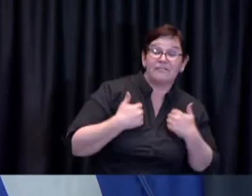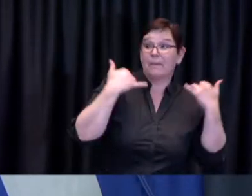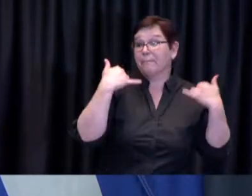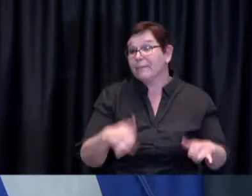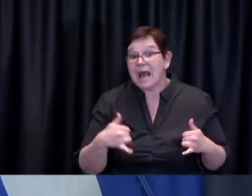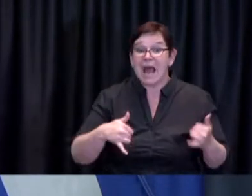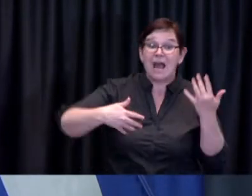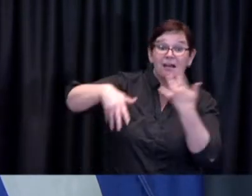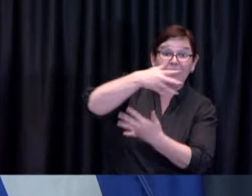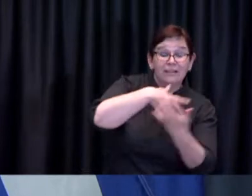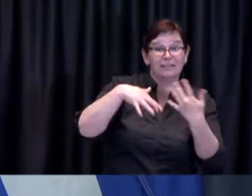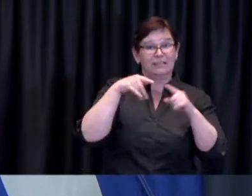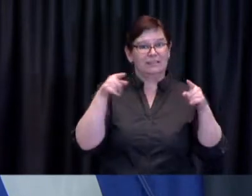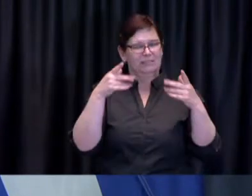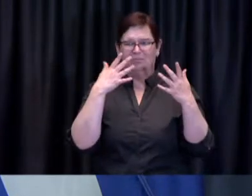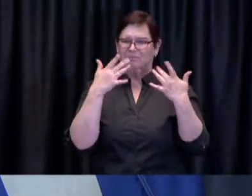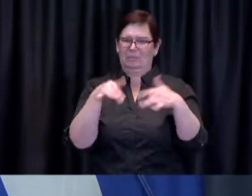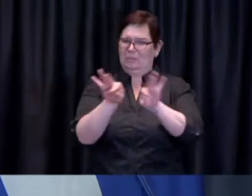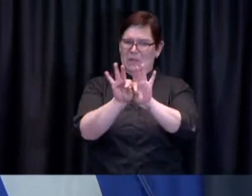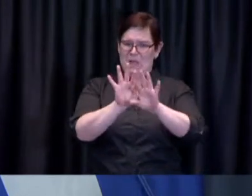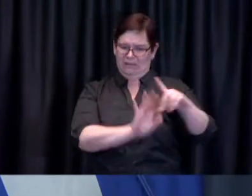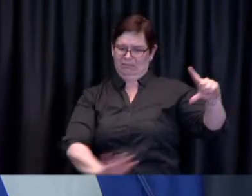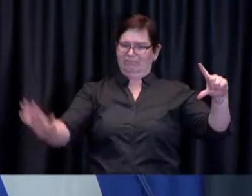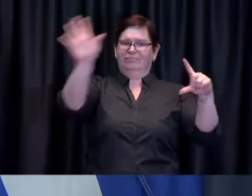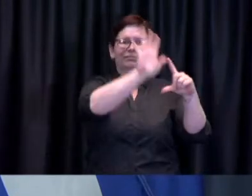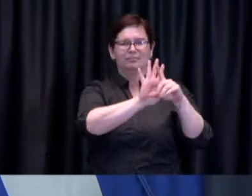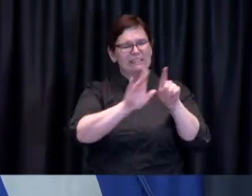of that which the province puts forth in their reopening plans